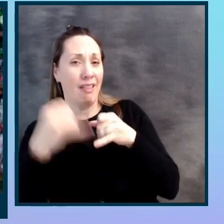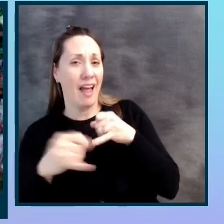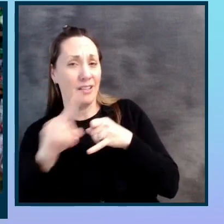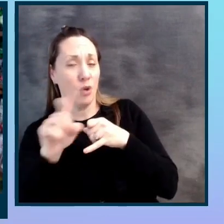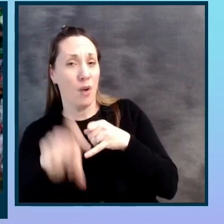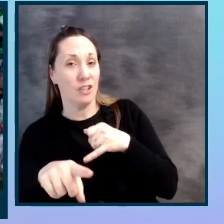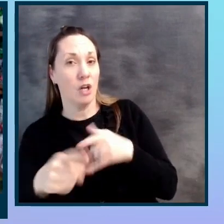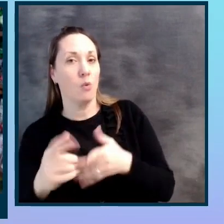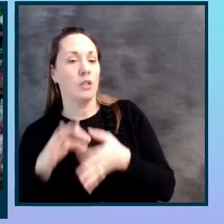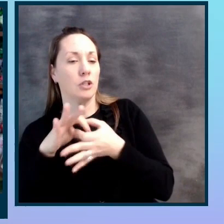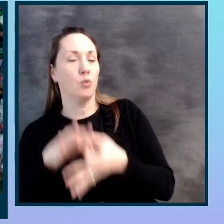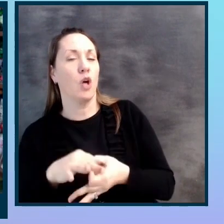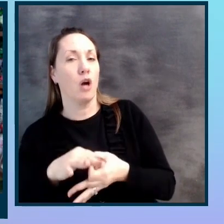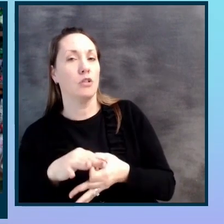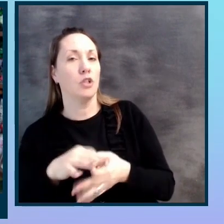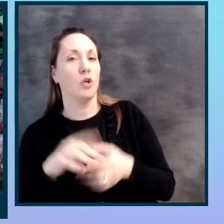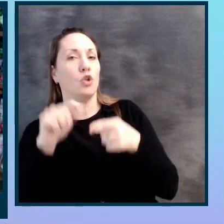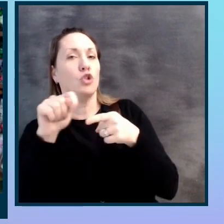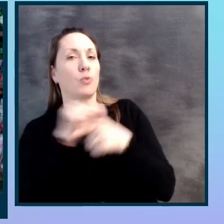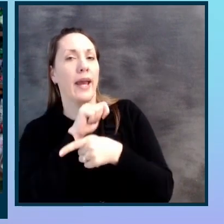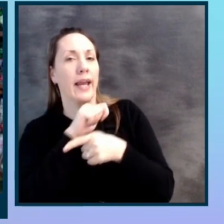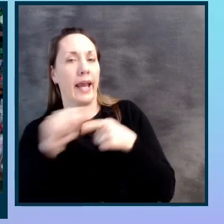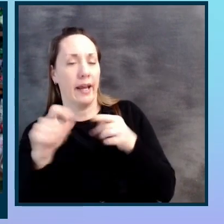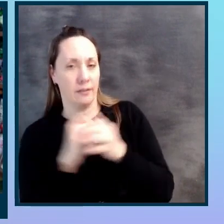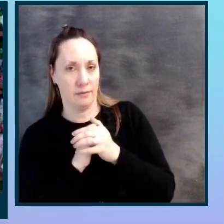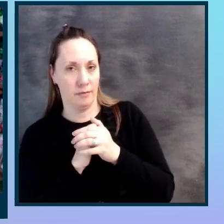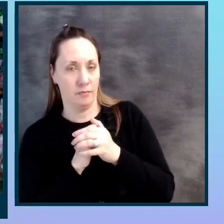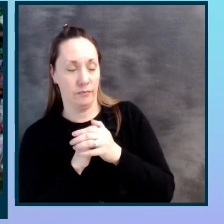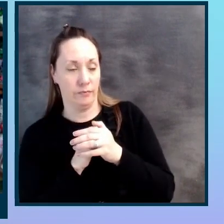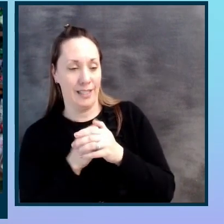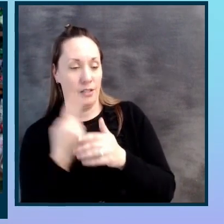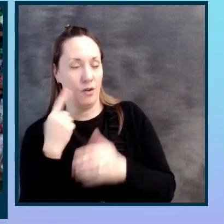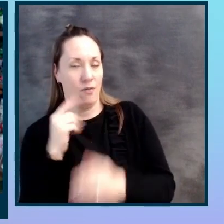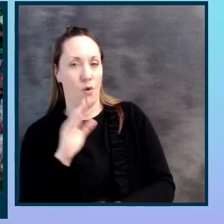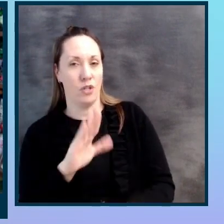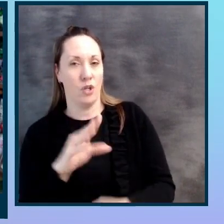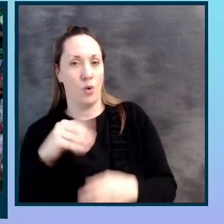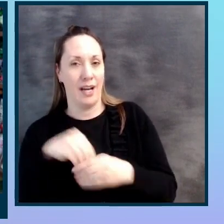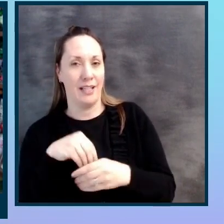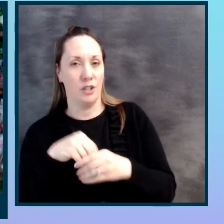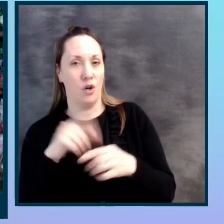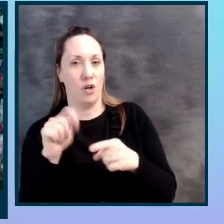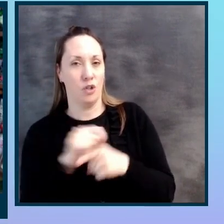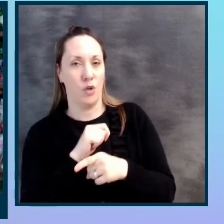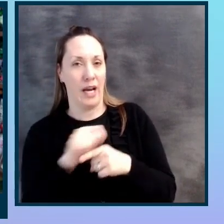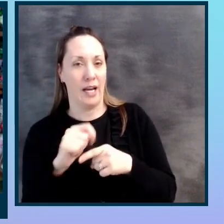which is in regards to training. So for your internal training priorities,